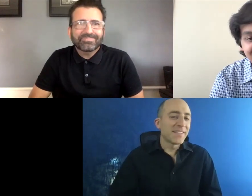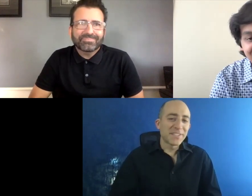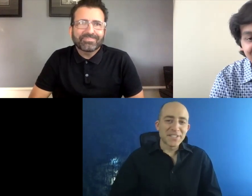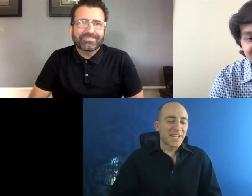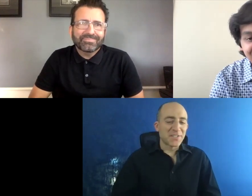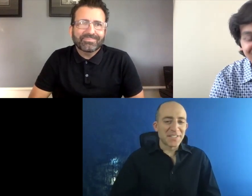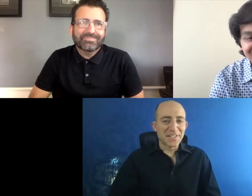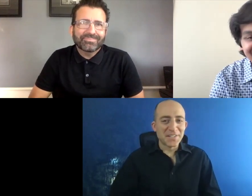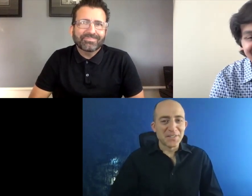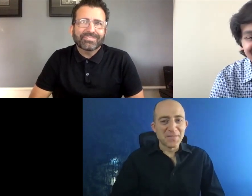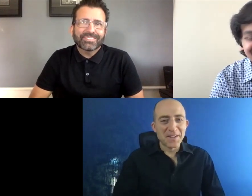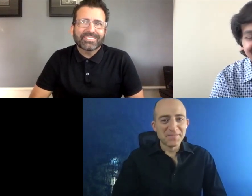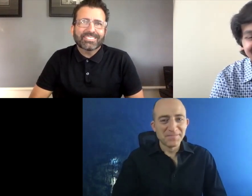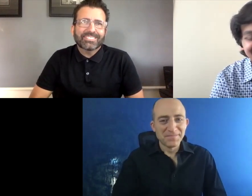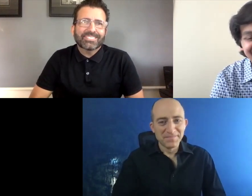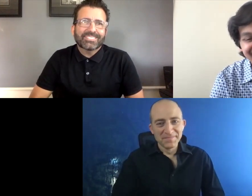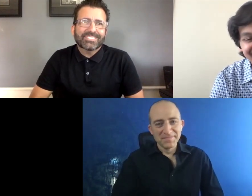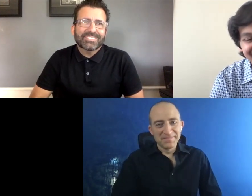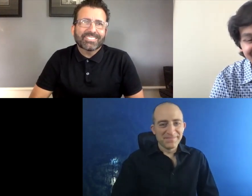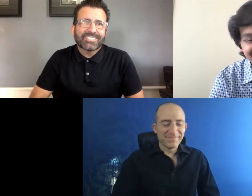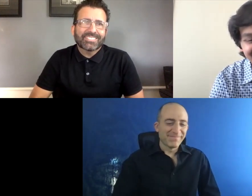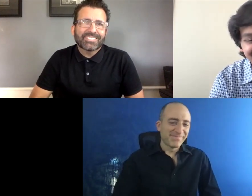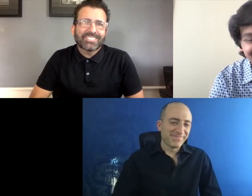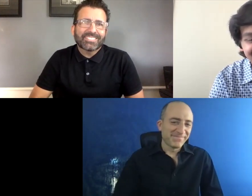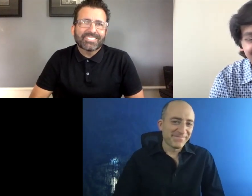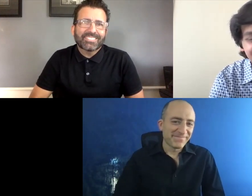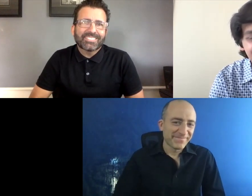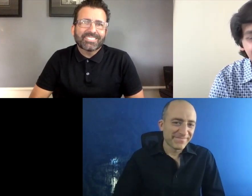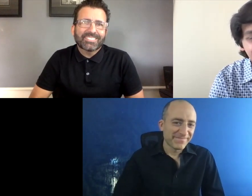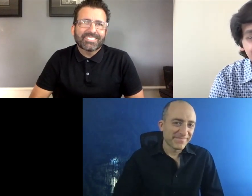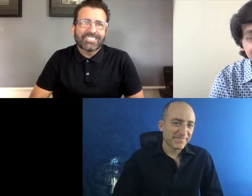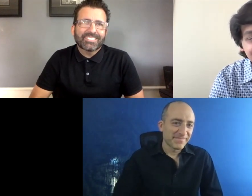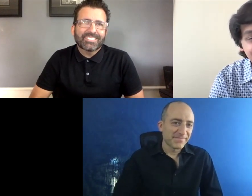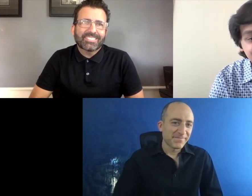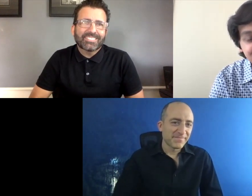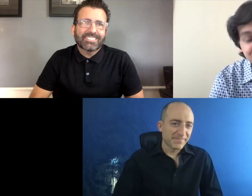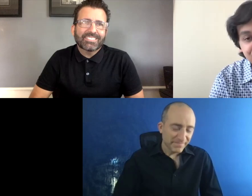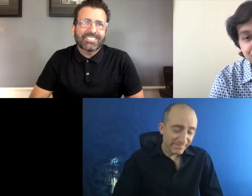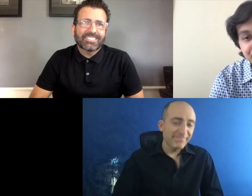just got to trust that you're doing well ESHAAN: Well thank you so much for speaking with